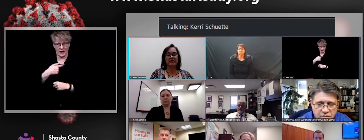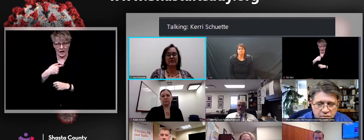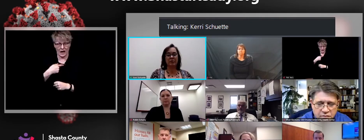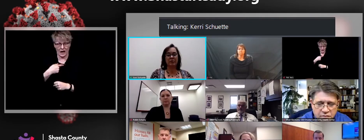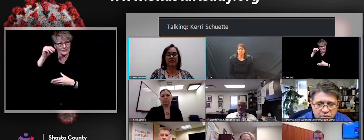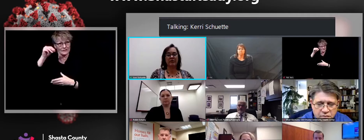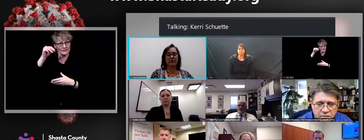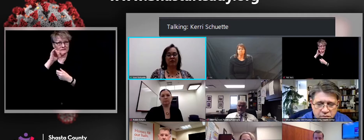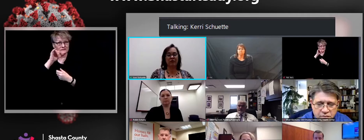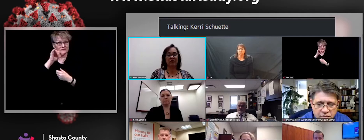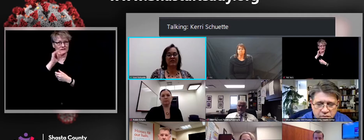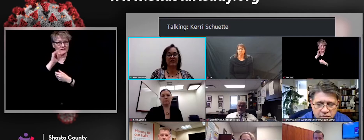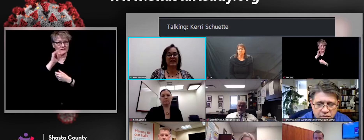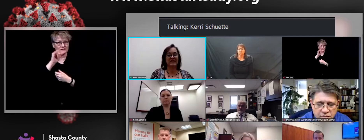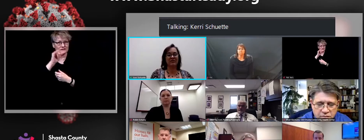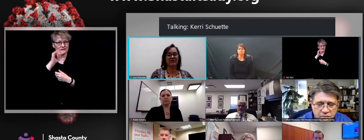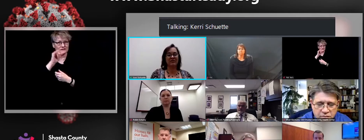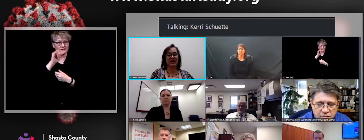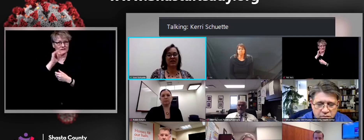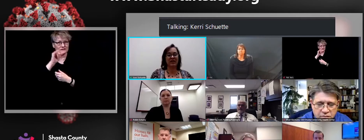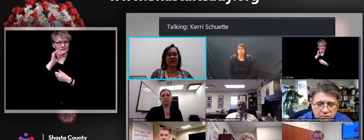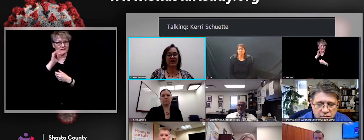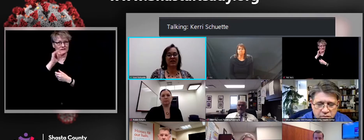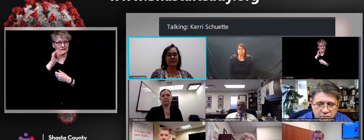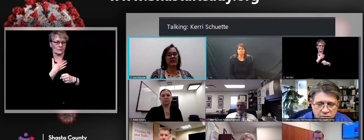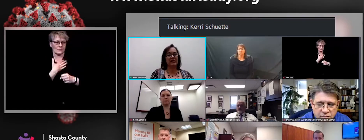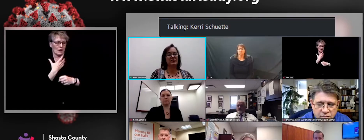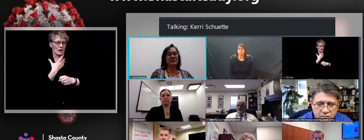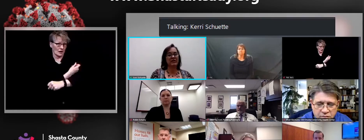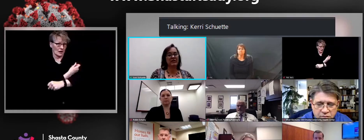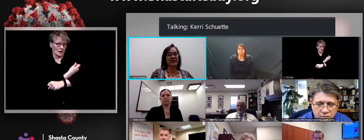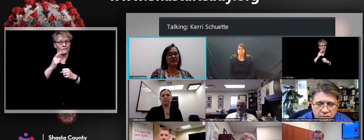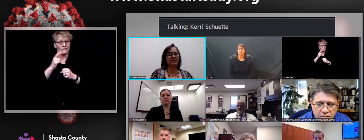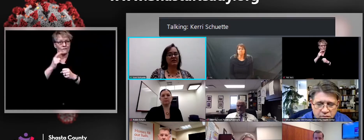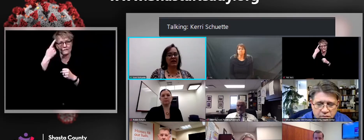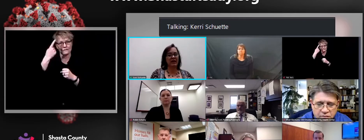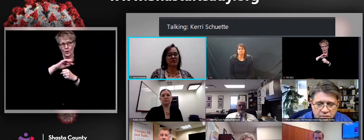and state department of public health for COVID-19 vaccination. Now somebody could click that box who